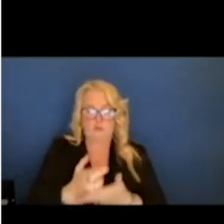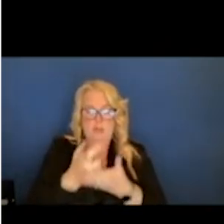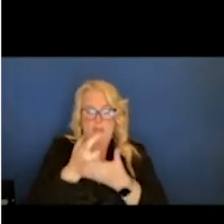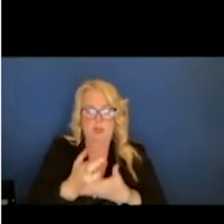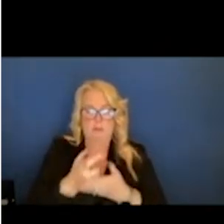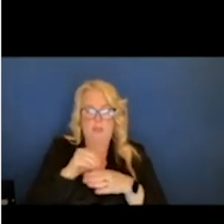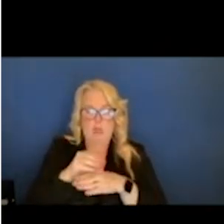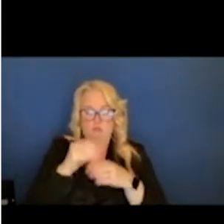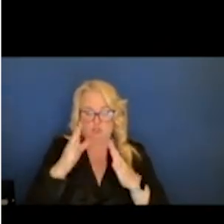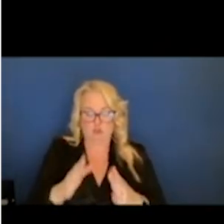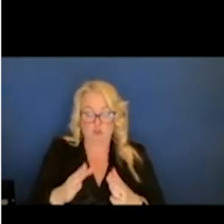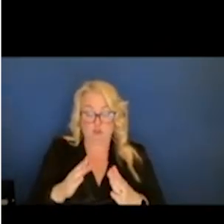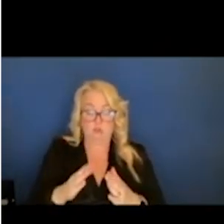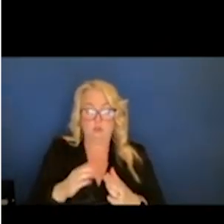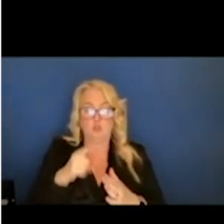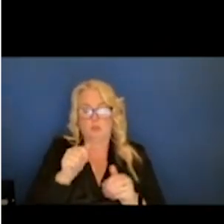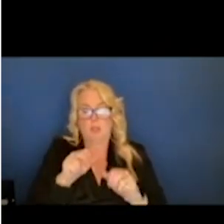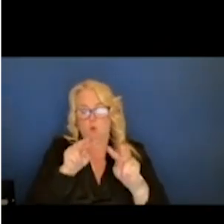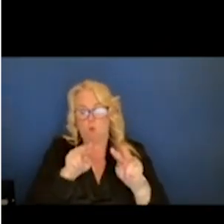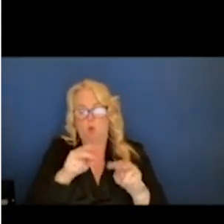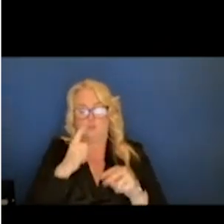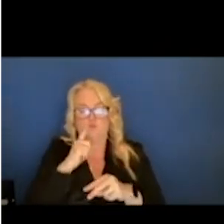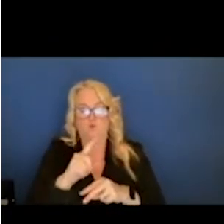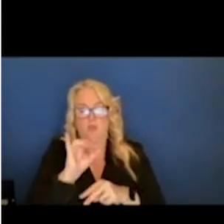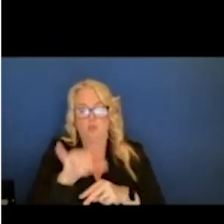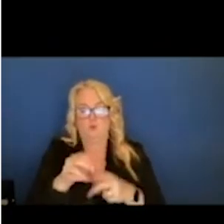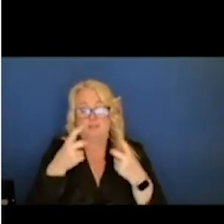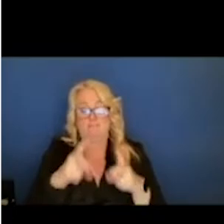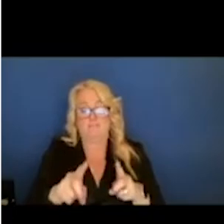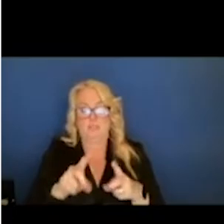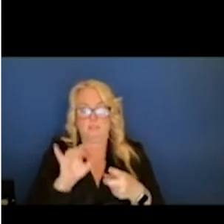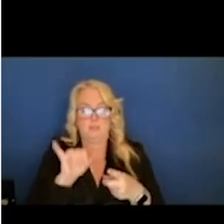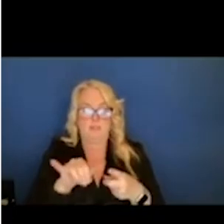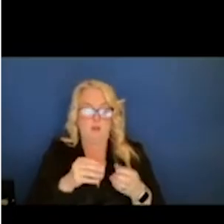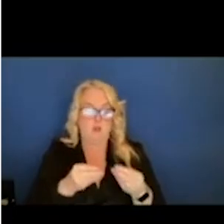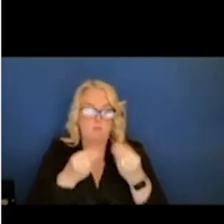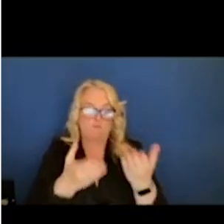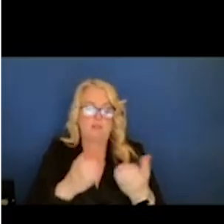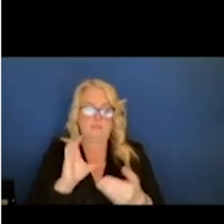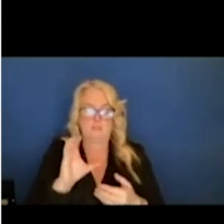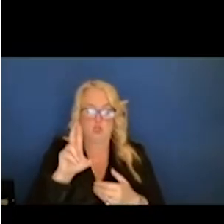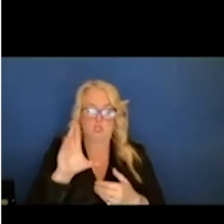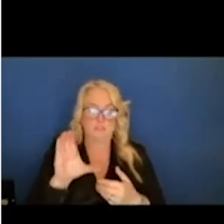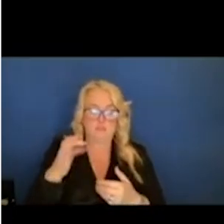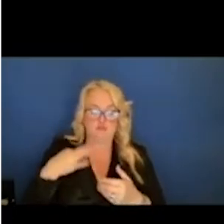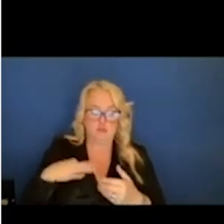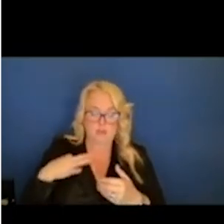credits, keep an eye out for events that offer these as part of your participation.